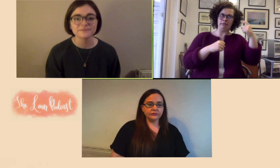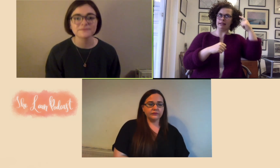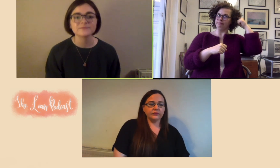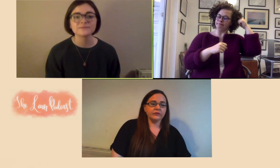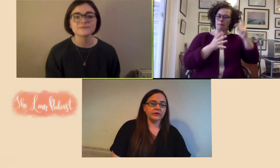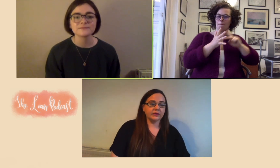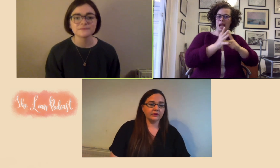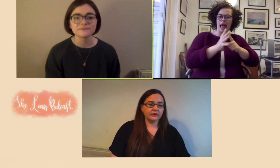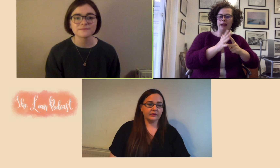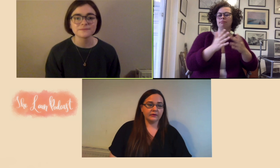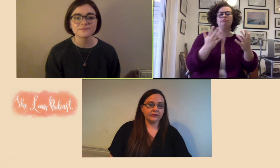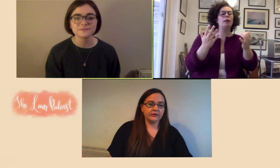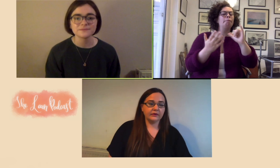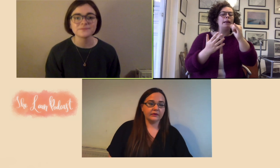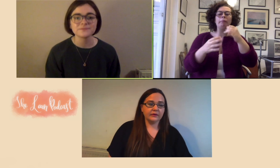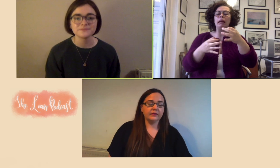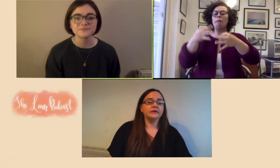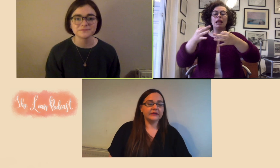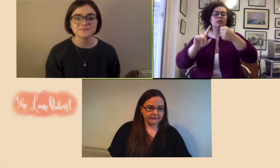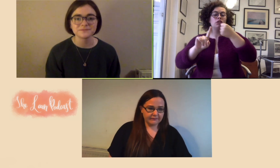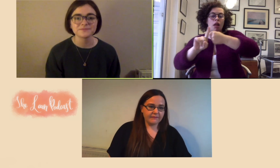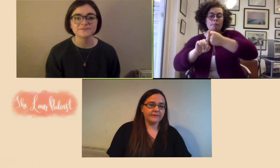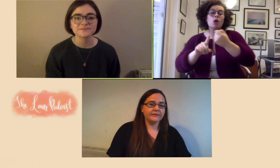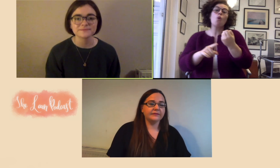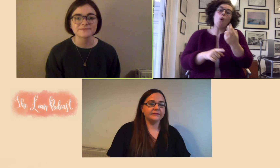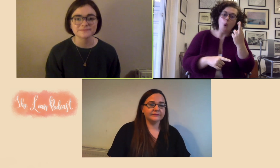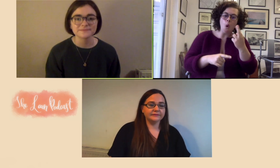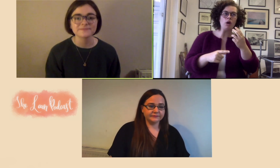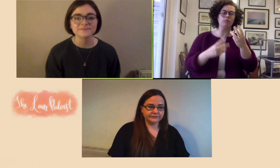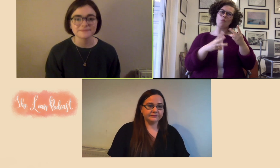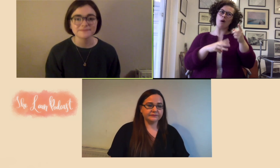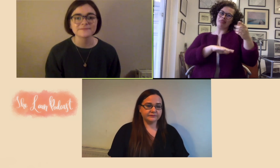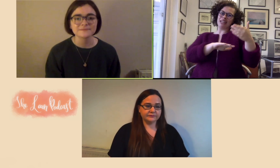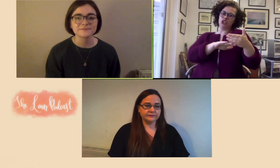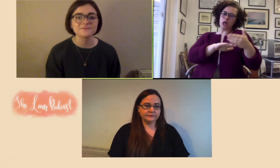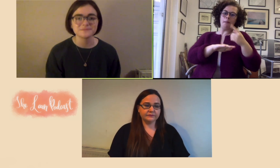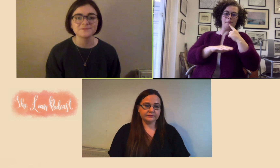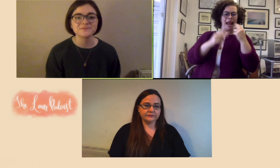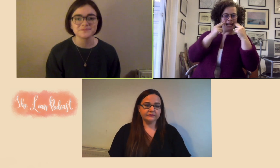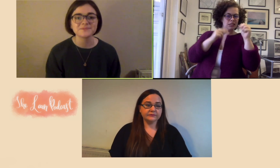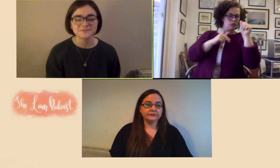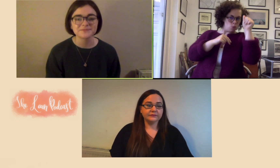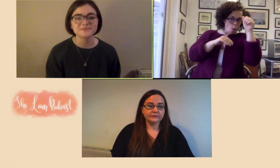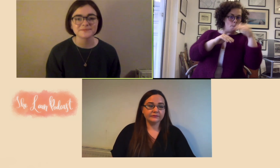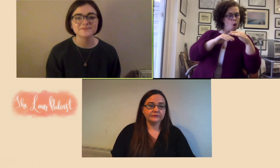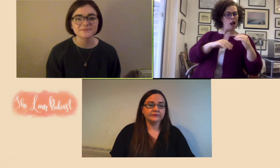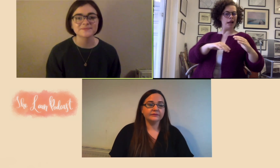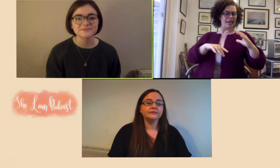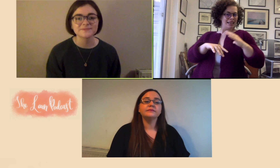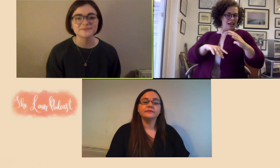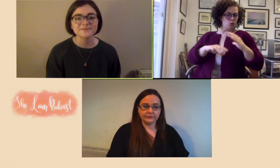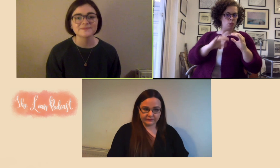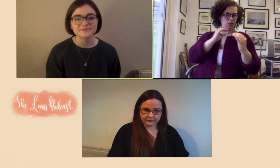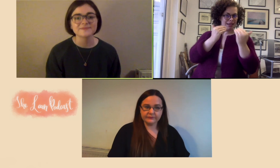with a deaf client and, you know any political campaigning or a job that they were applying for.